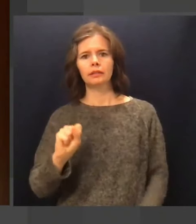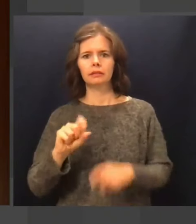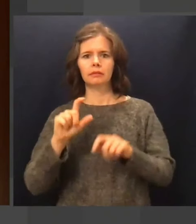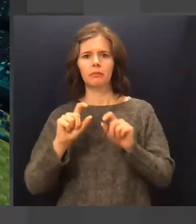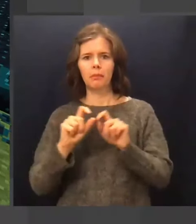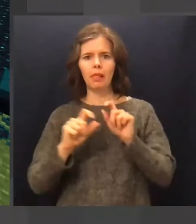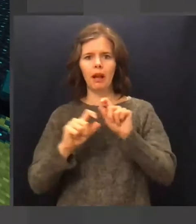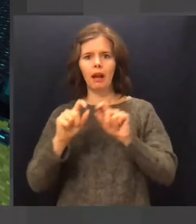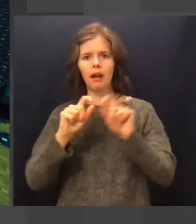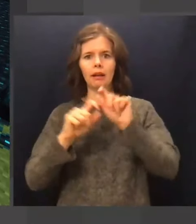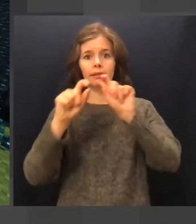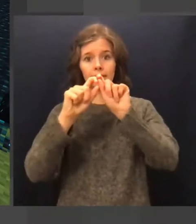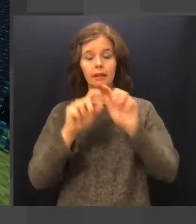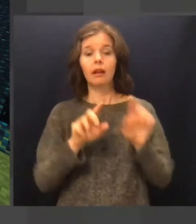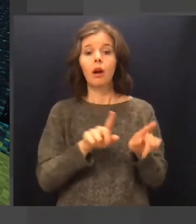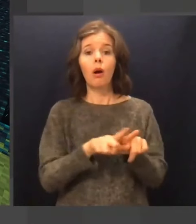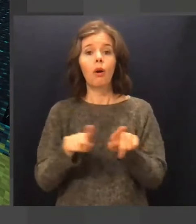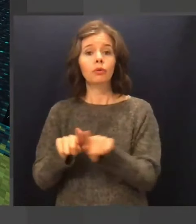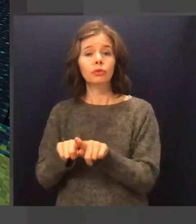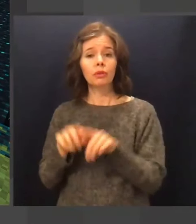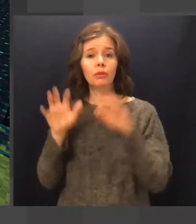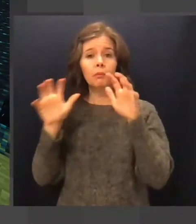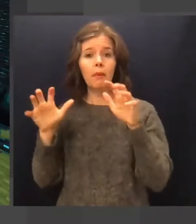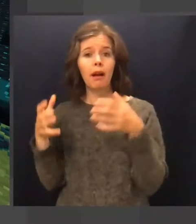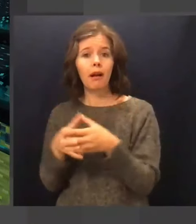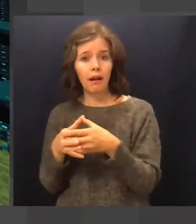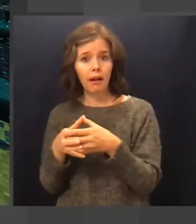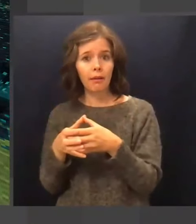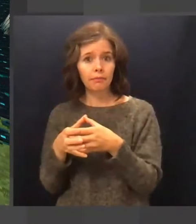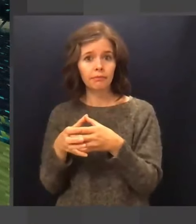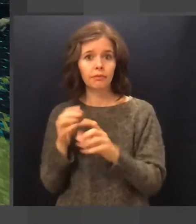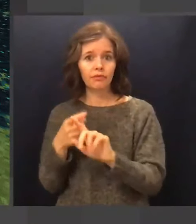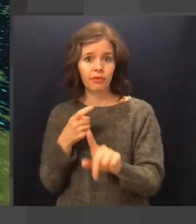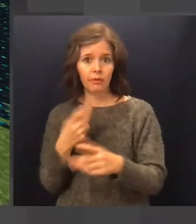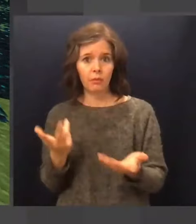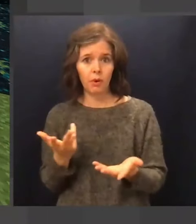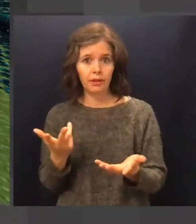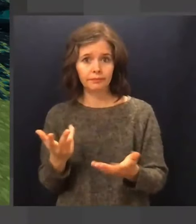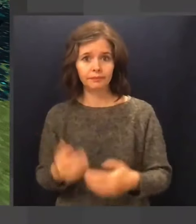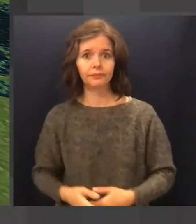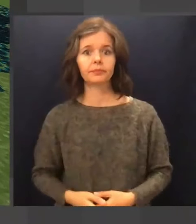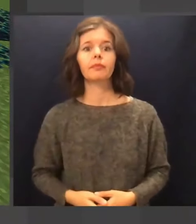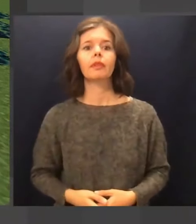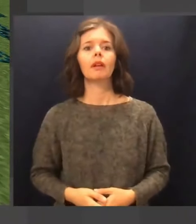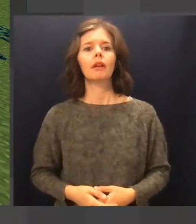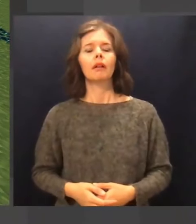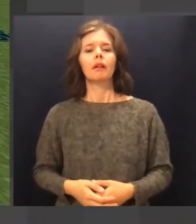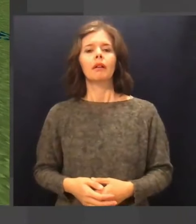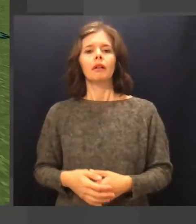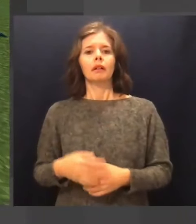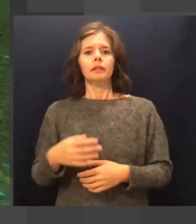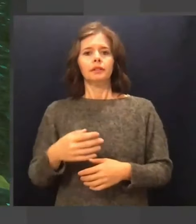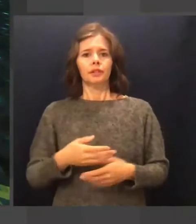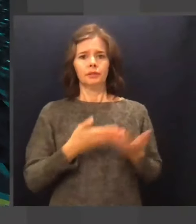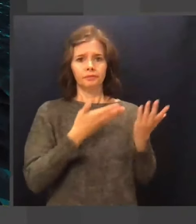THE BLOCKS AND MAYBE A MOB THAT COMES FROM IT. SO AS WE LOOK AT THE VIDEO WE